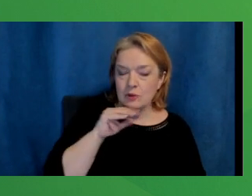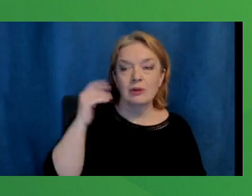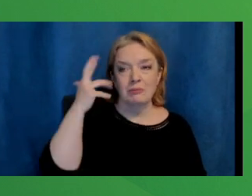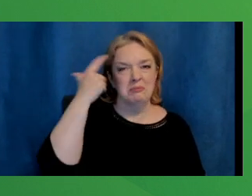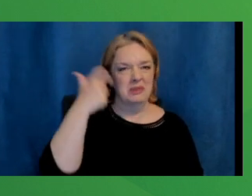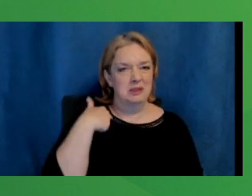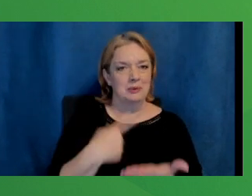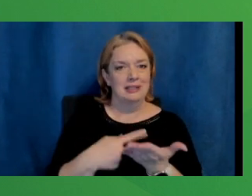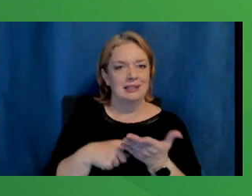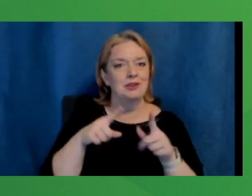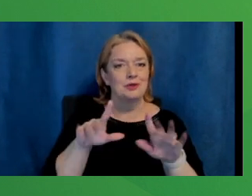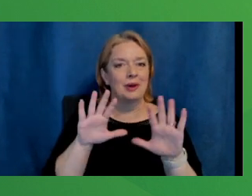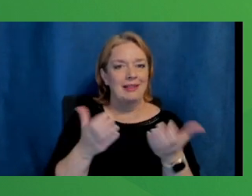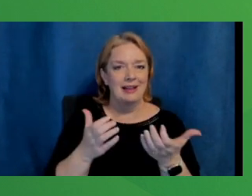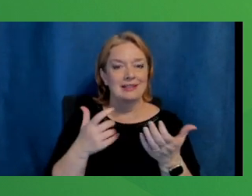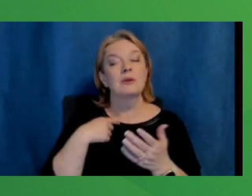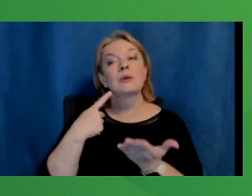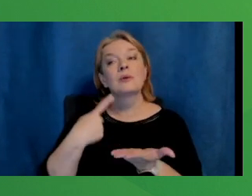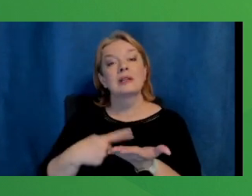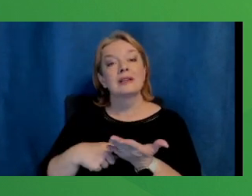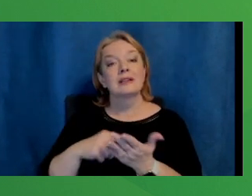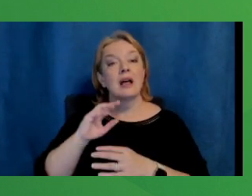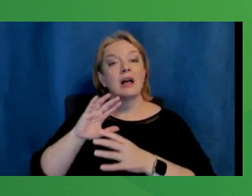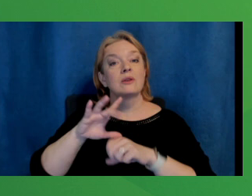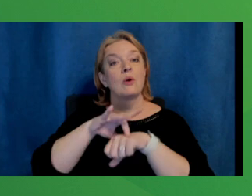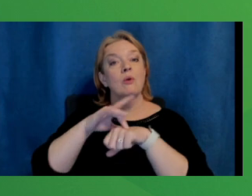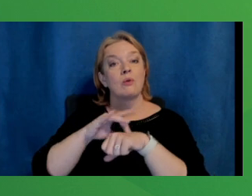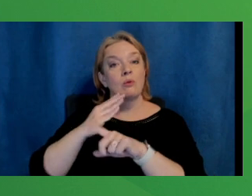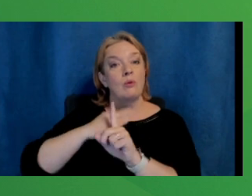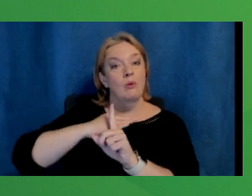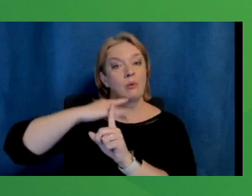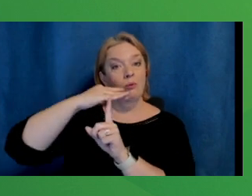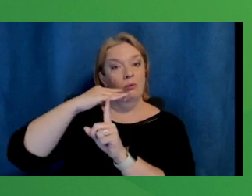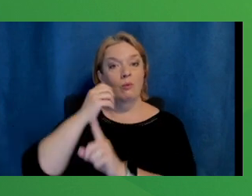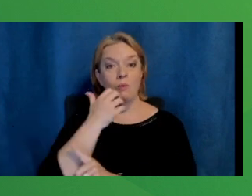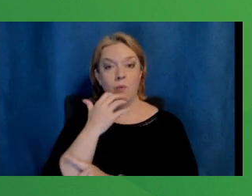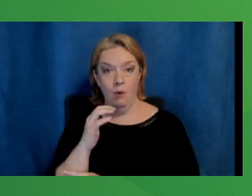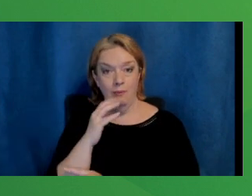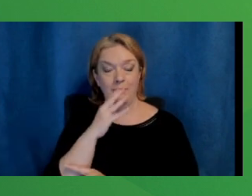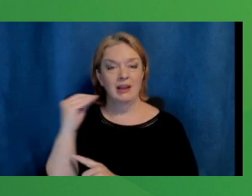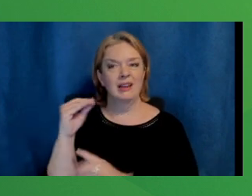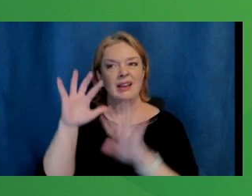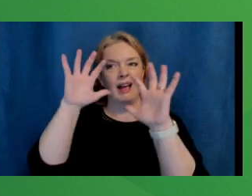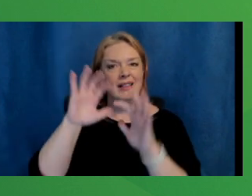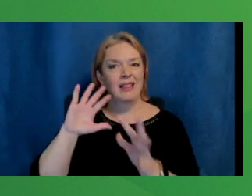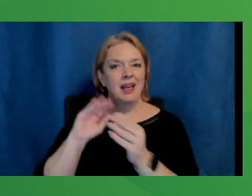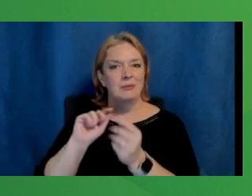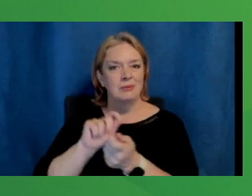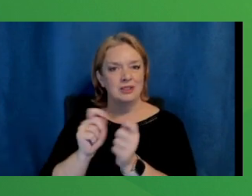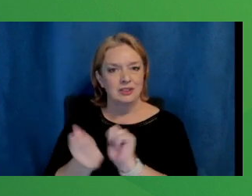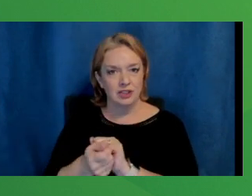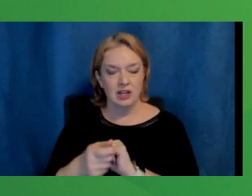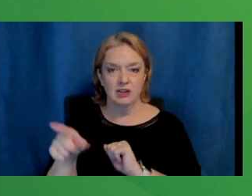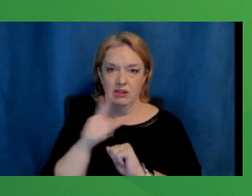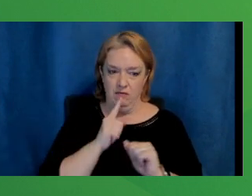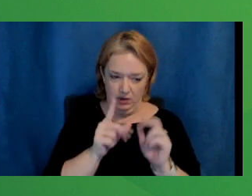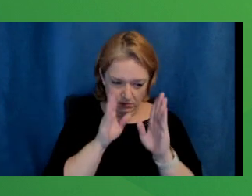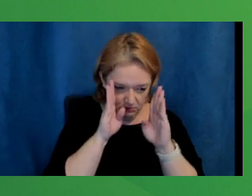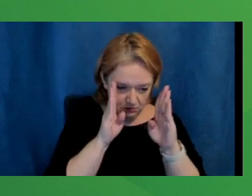global warming and climate change, the students actually really took key to air pollution, and they took key to trash pollution. They understand that if those things keep